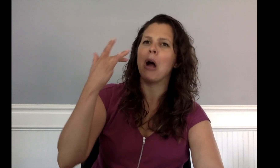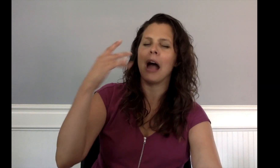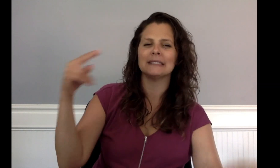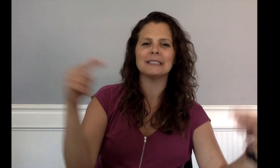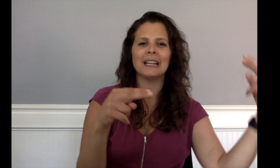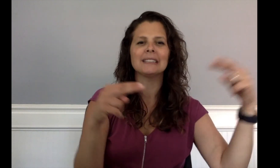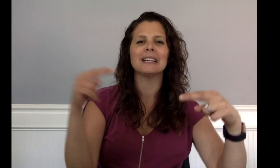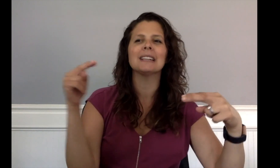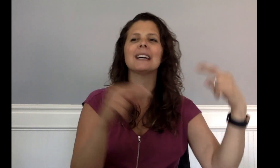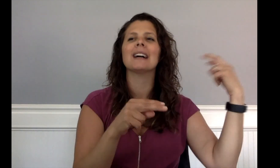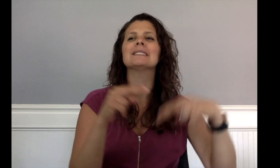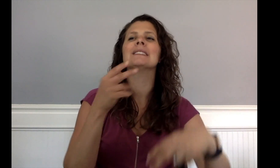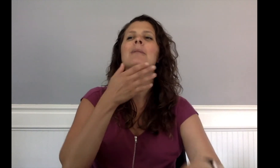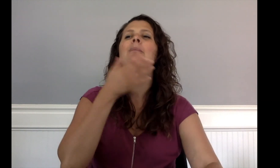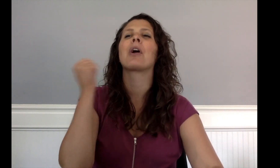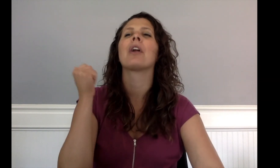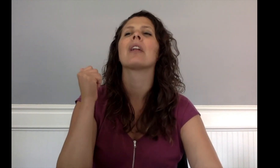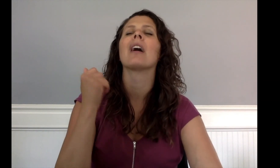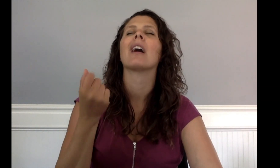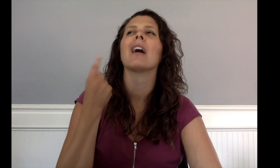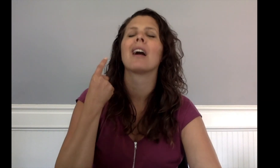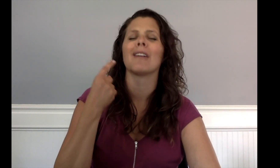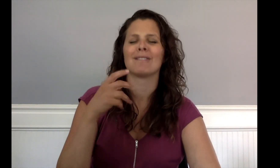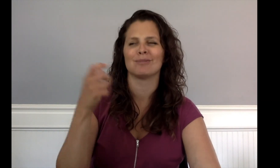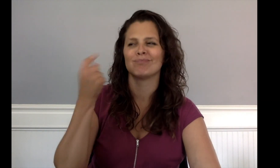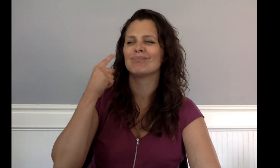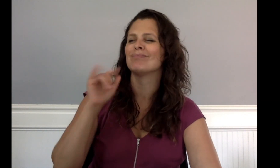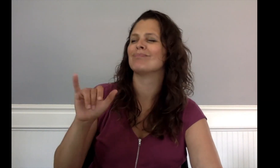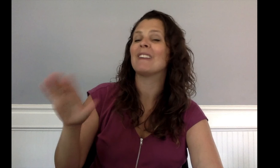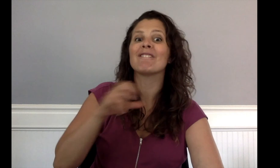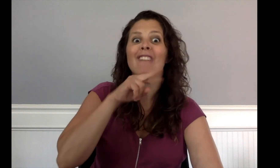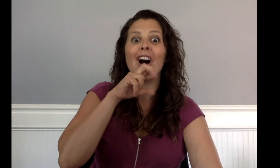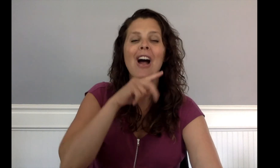It was, Charlie realized, so students could see one another.